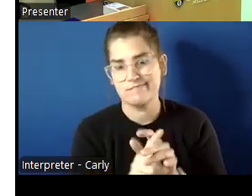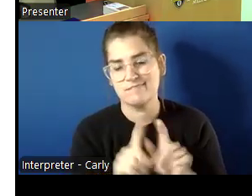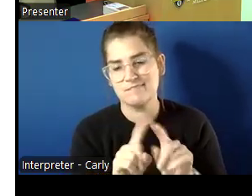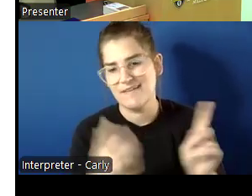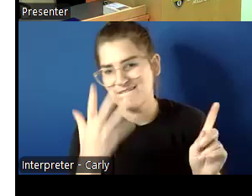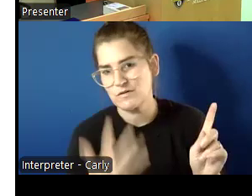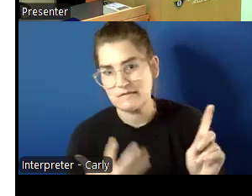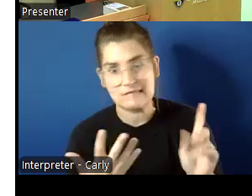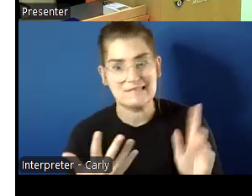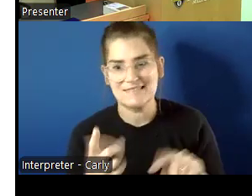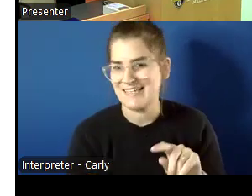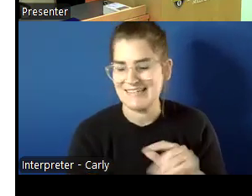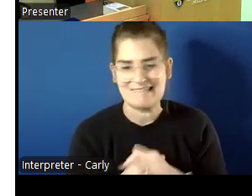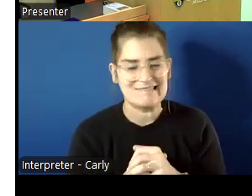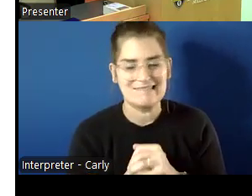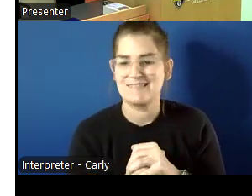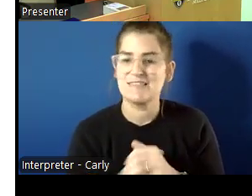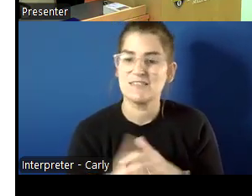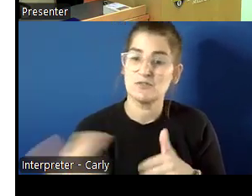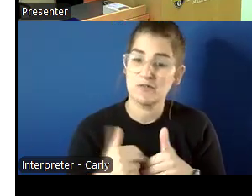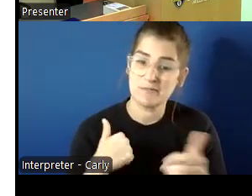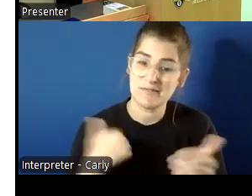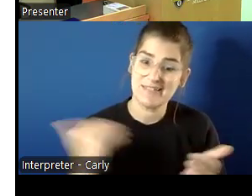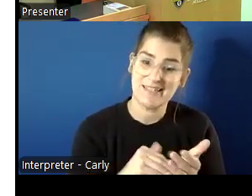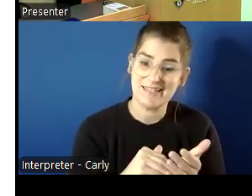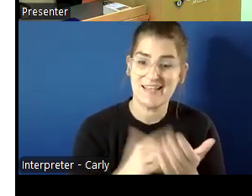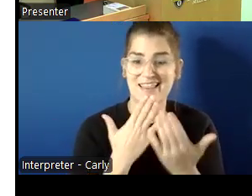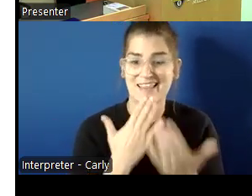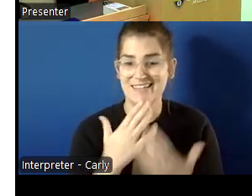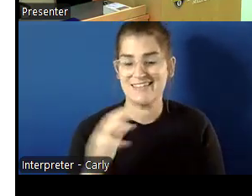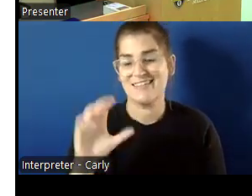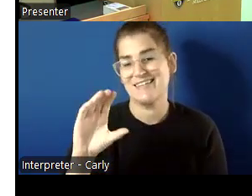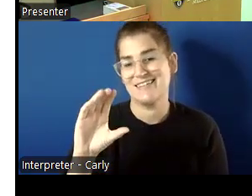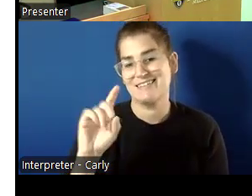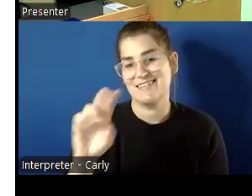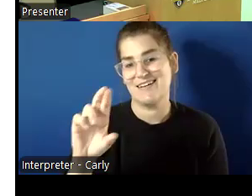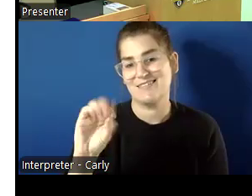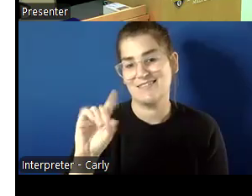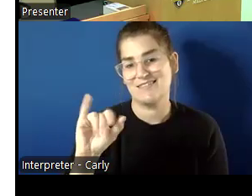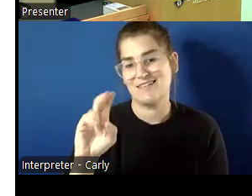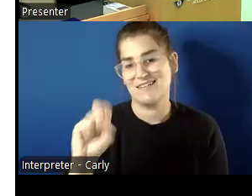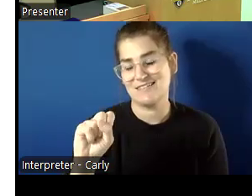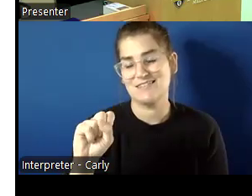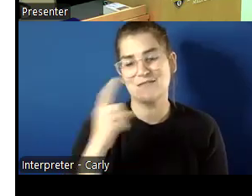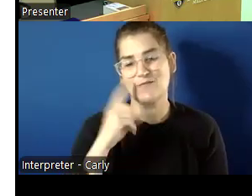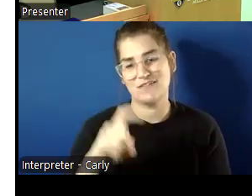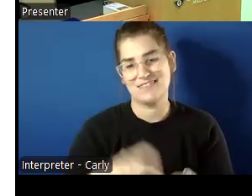we cannot get to those. Join me again in thanking Dr. Collins for her time with us here today.